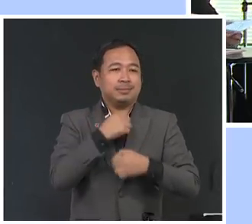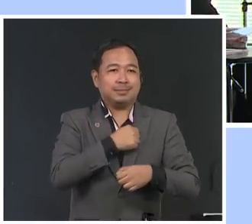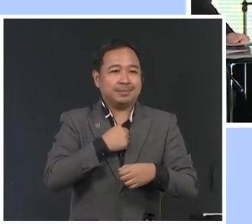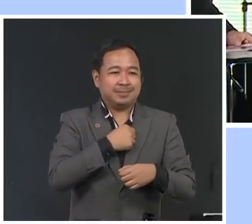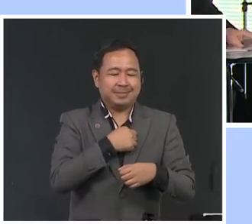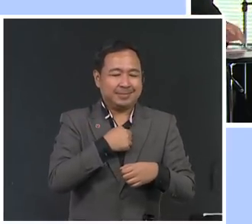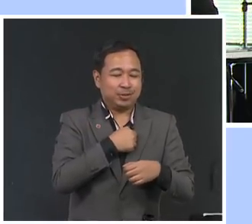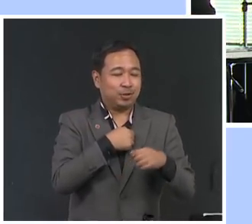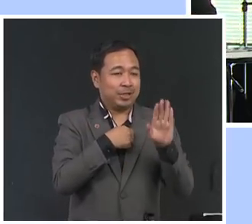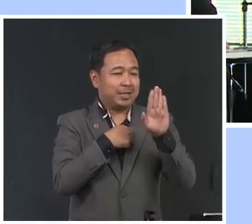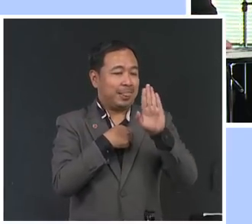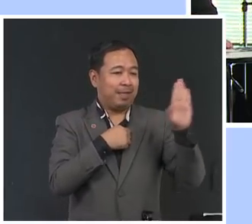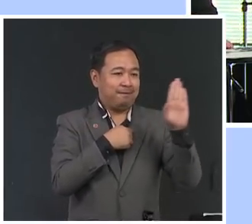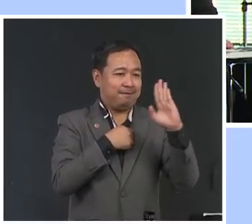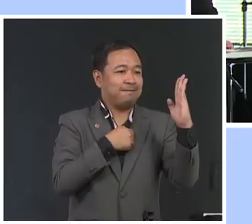We created the T-shirt which says that